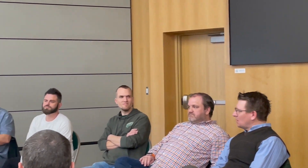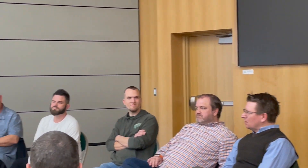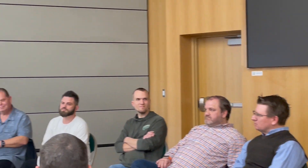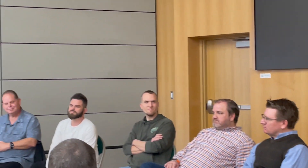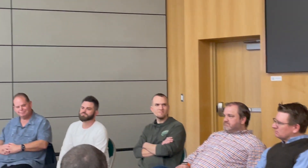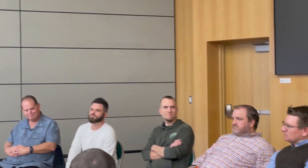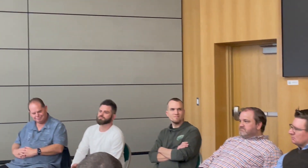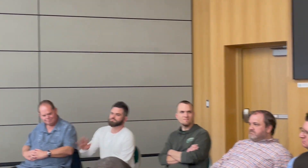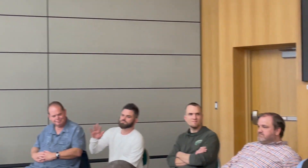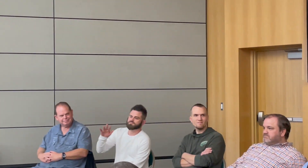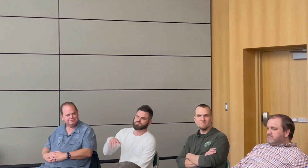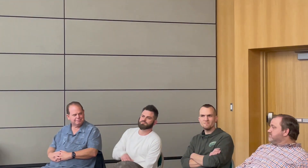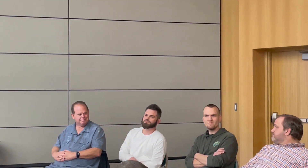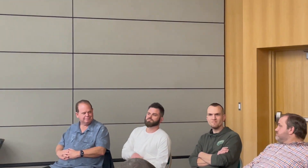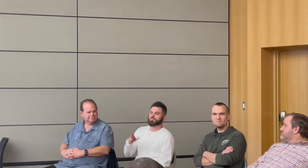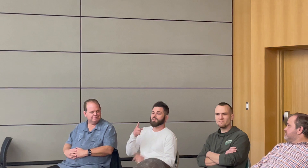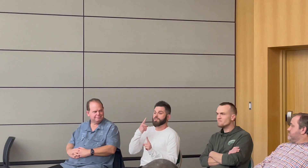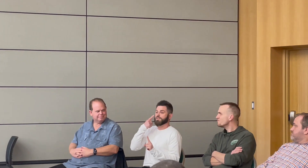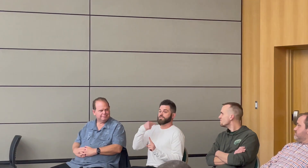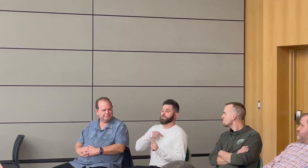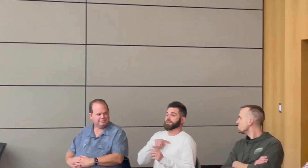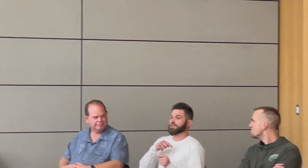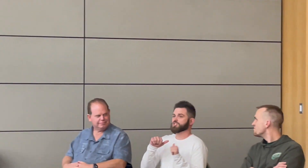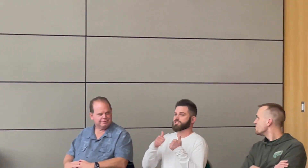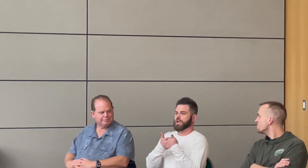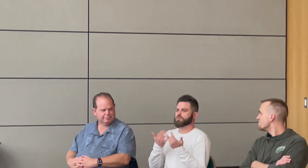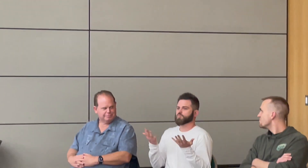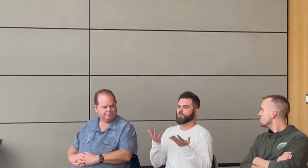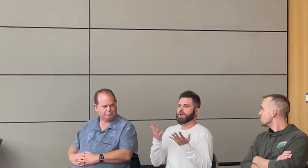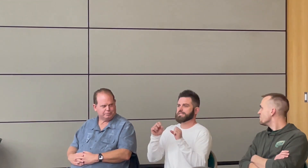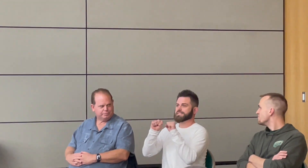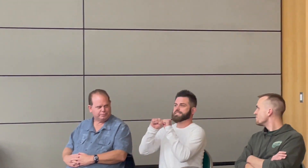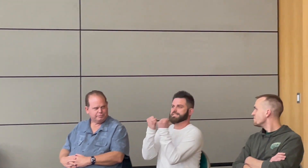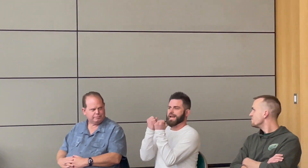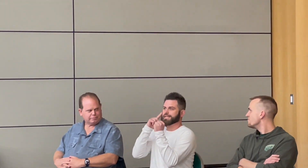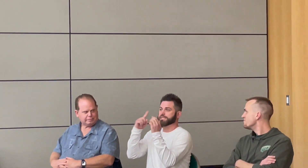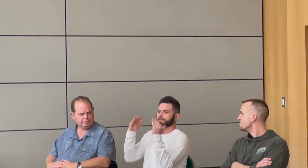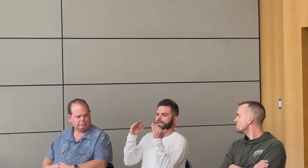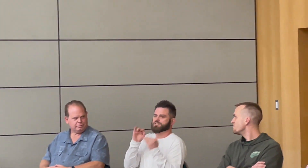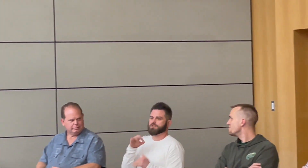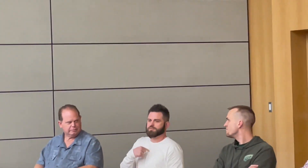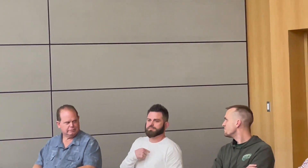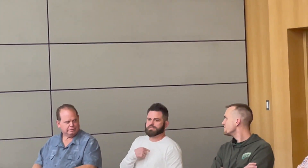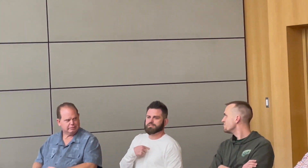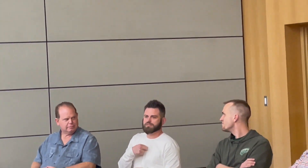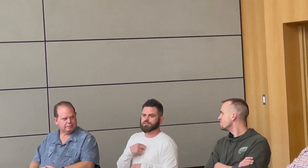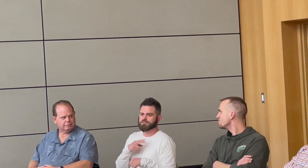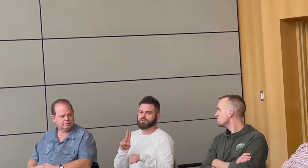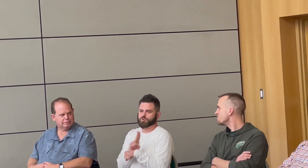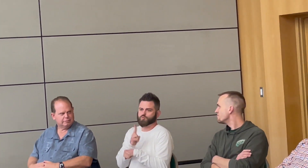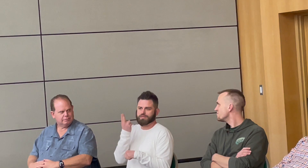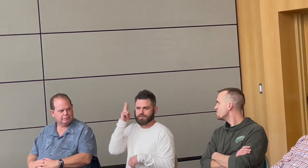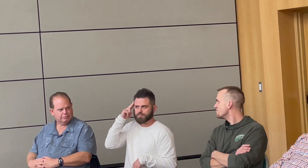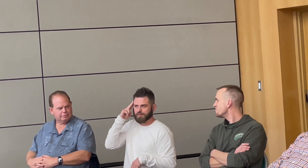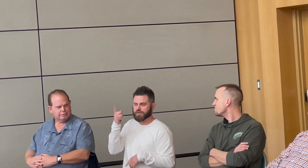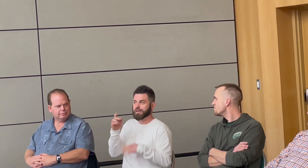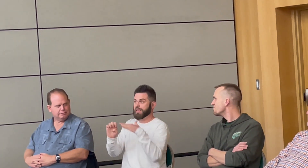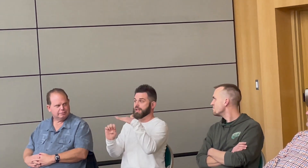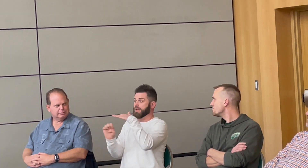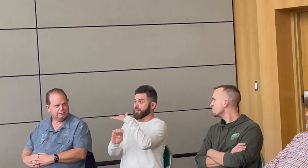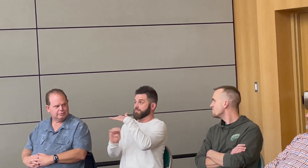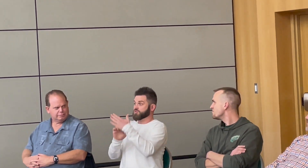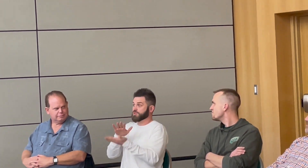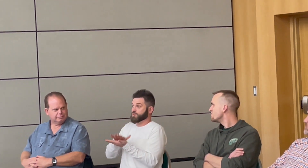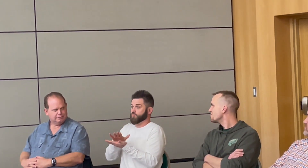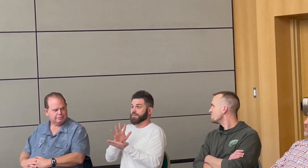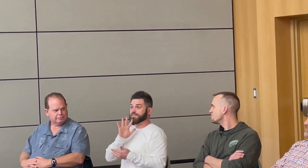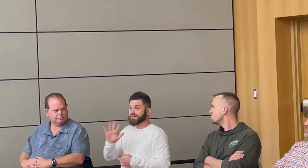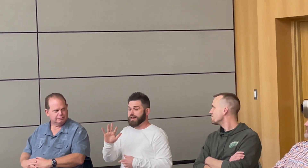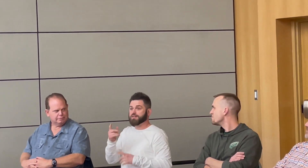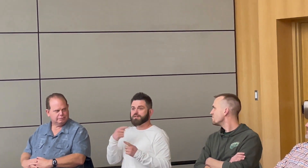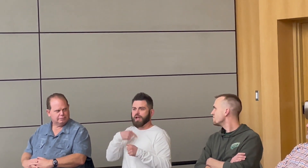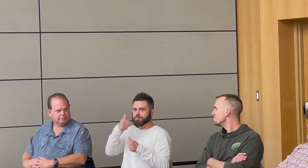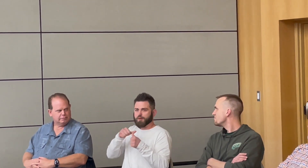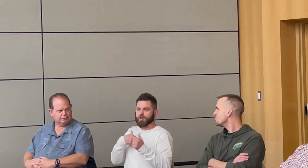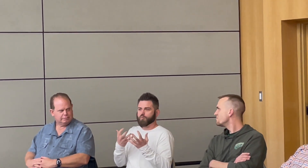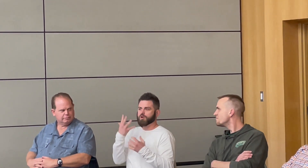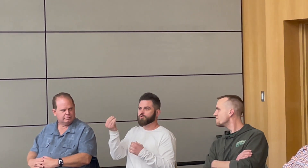people for me a challenge is societal expectations in terms of how and when I should use the implant